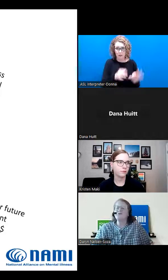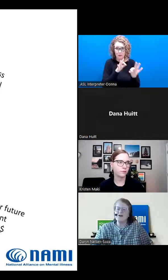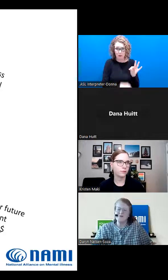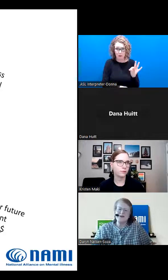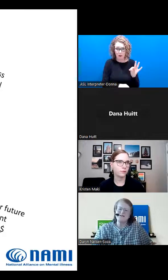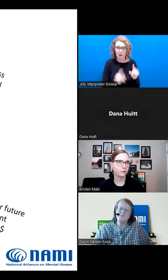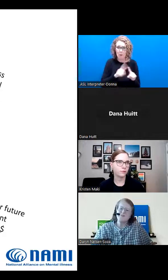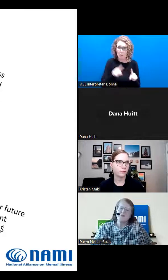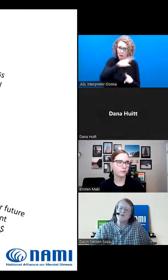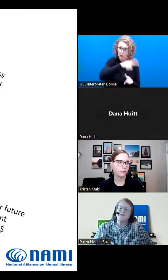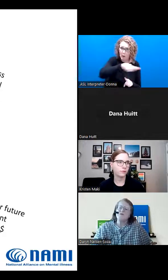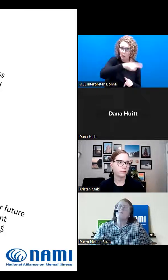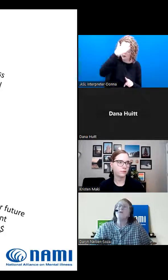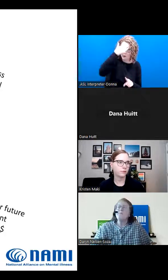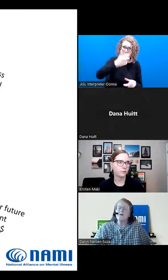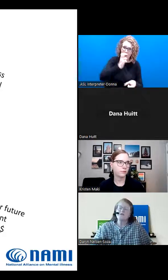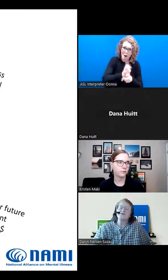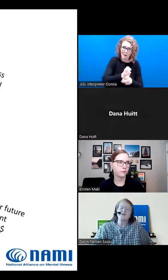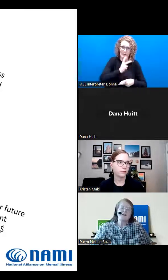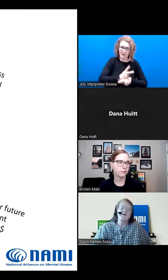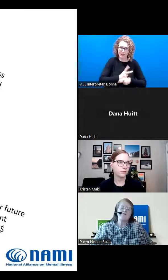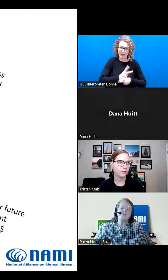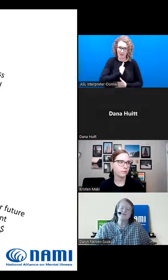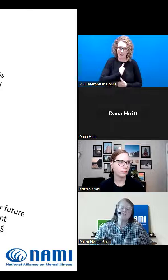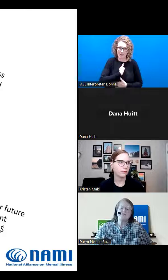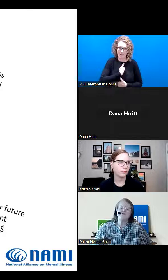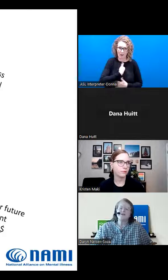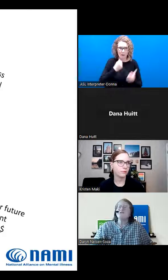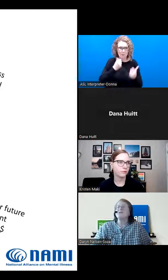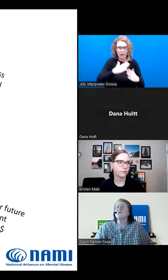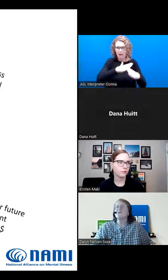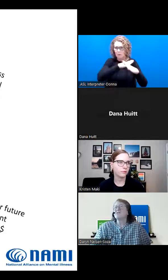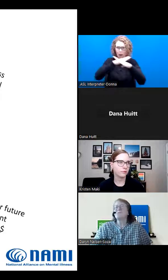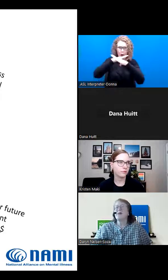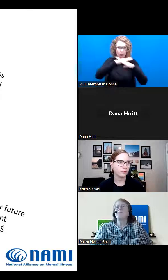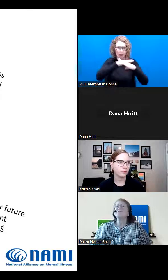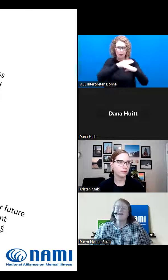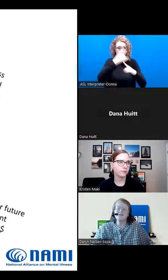they do is valued at almost $11 billion